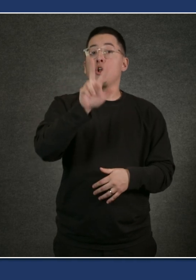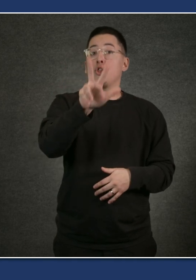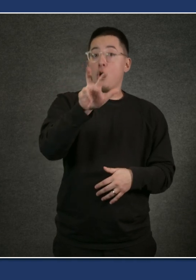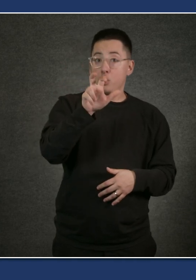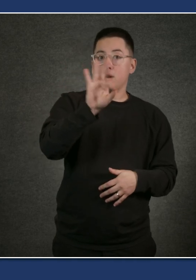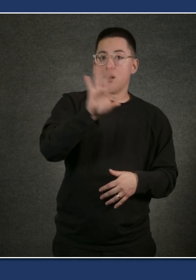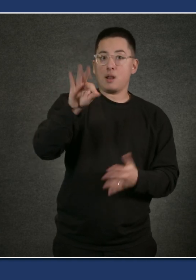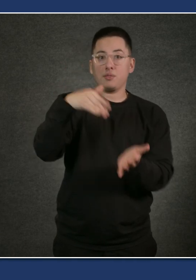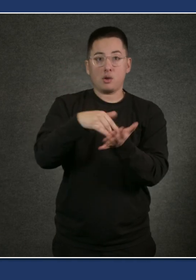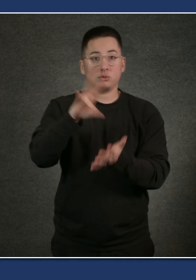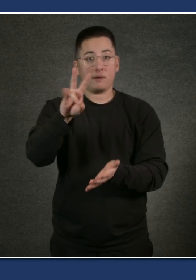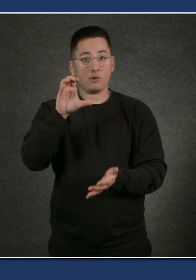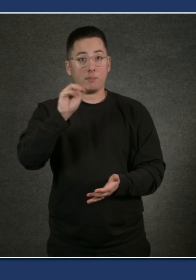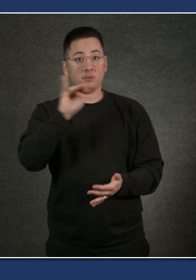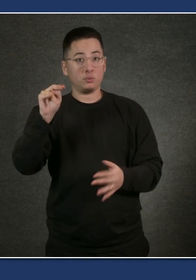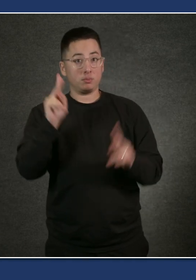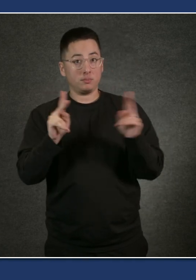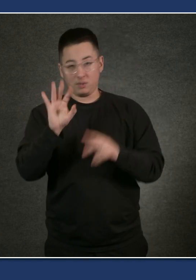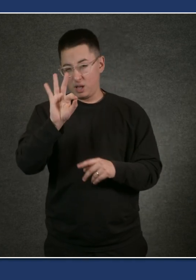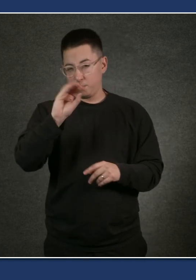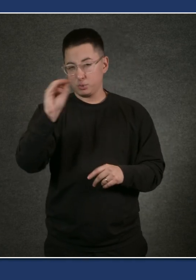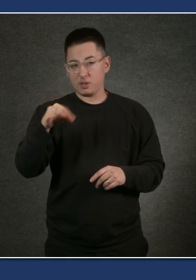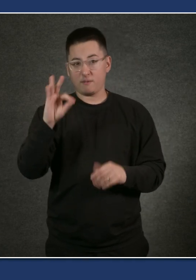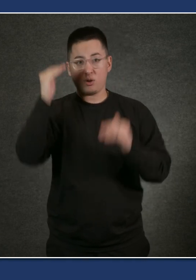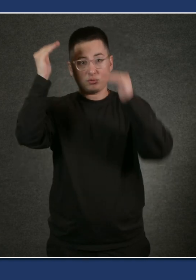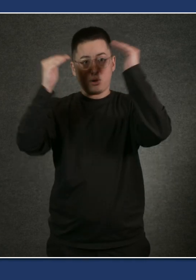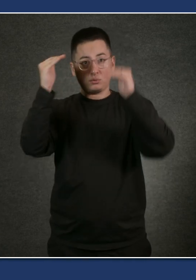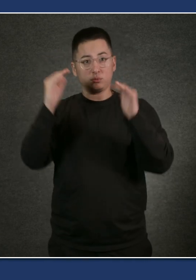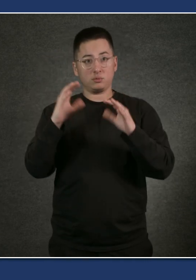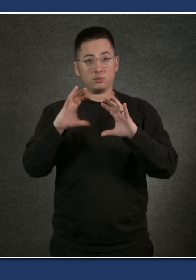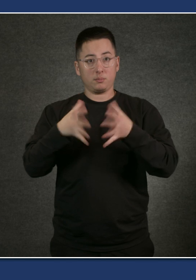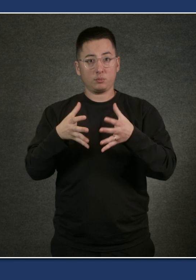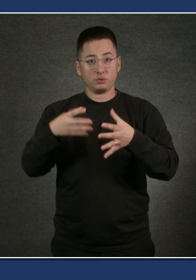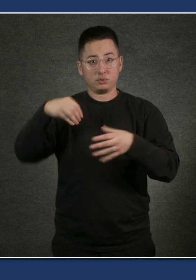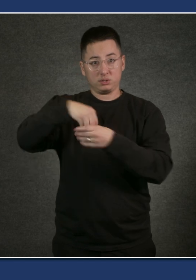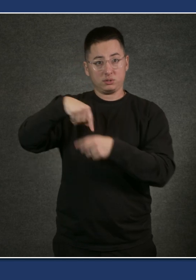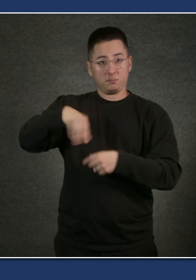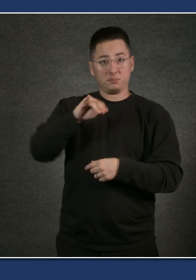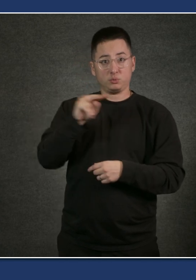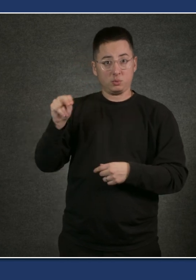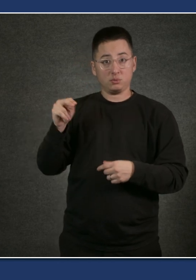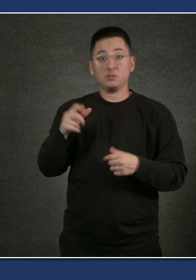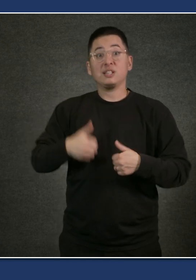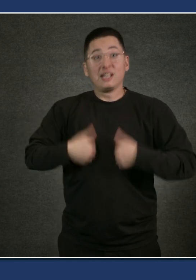roughly 9% of our state population, who also live with diabetes.